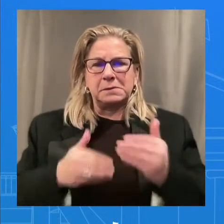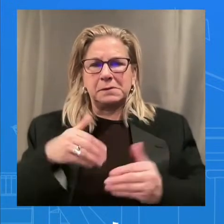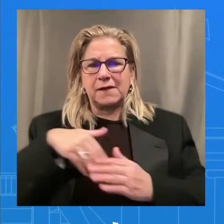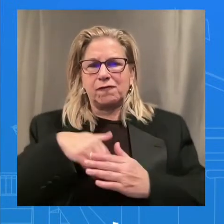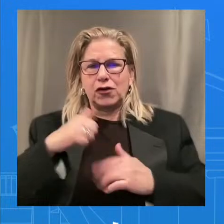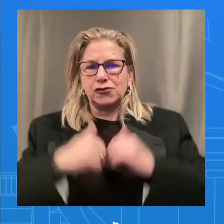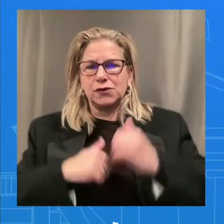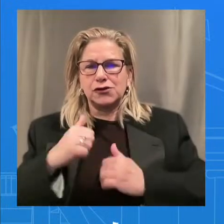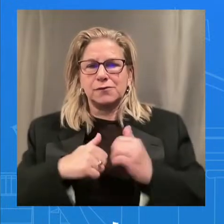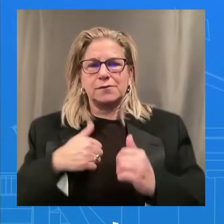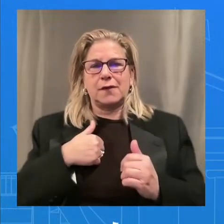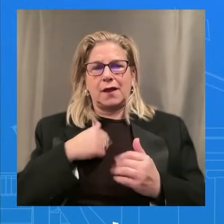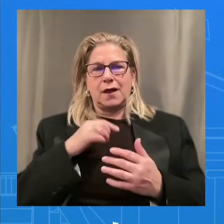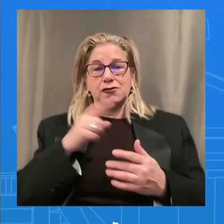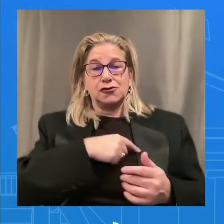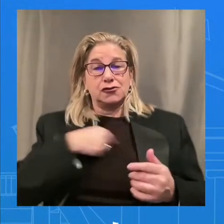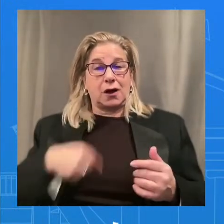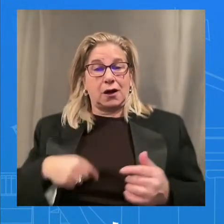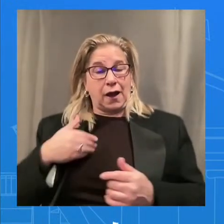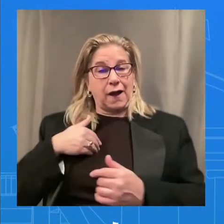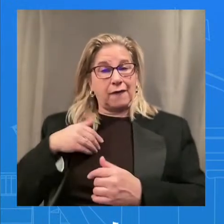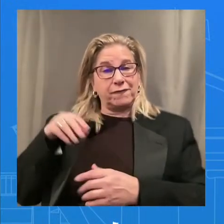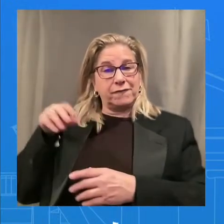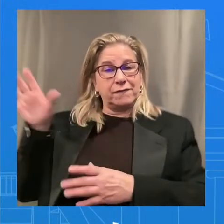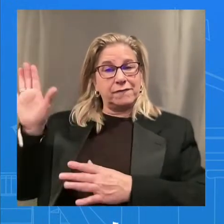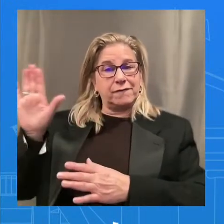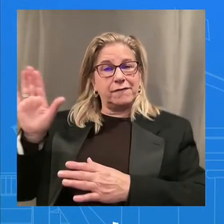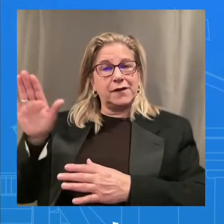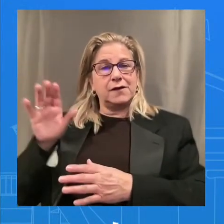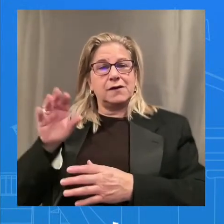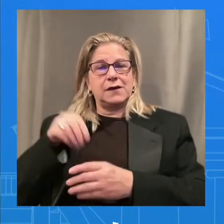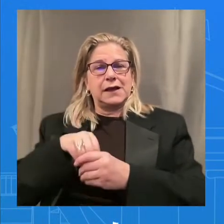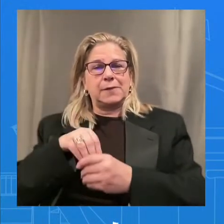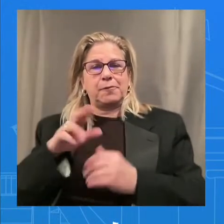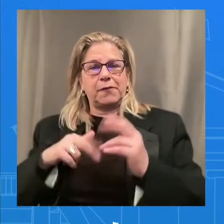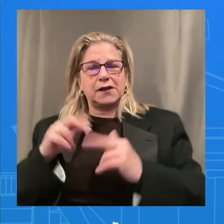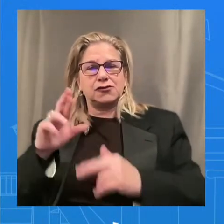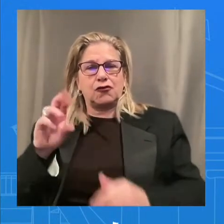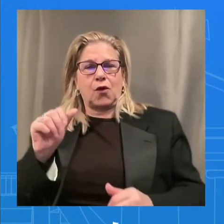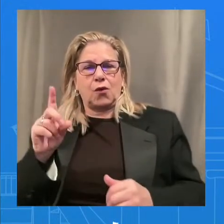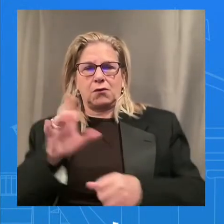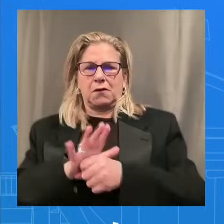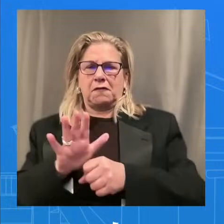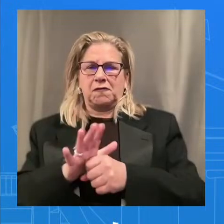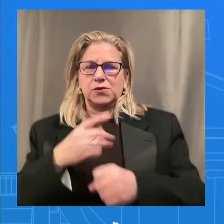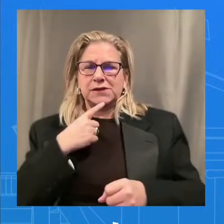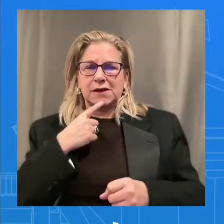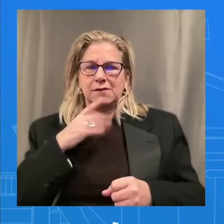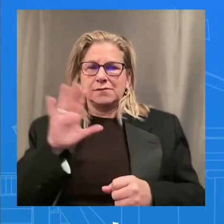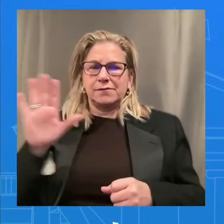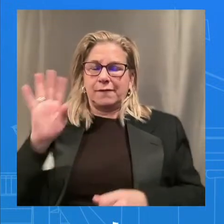But if you take stock of where America stands today, I believe deeply that the incoming administration